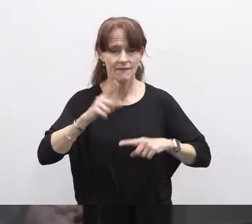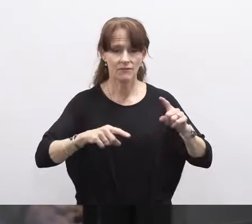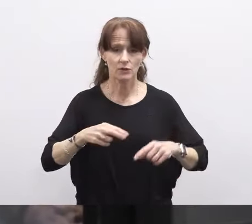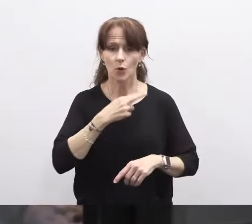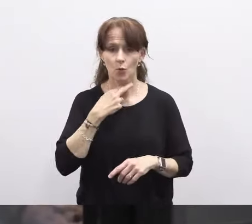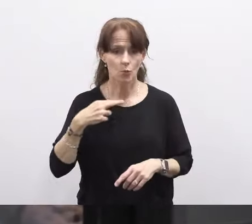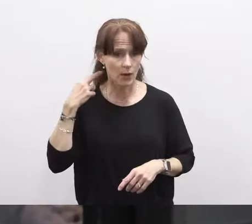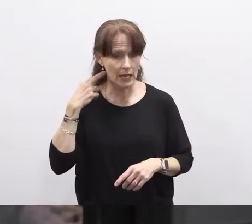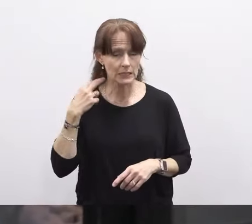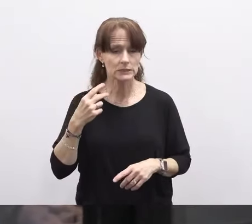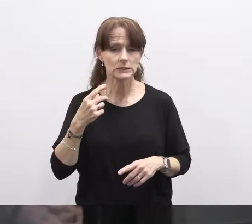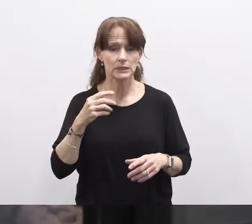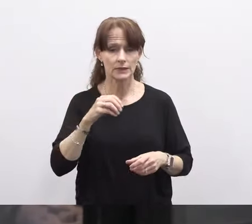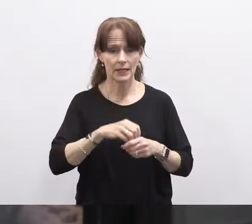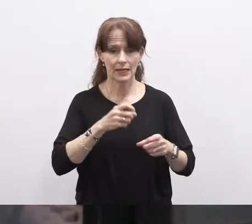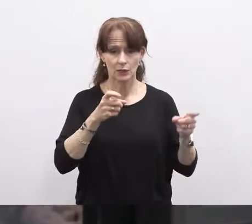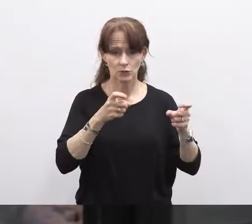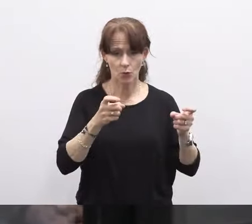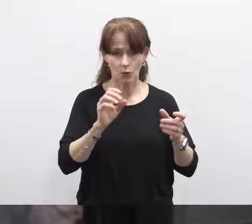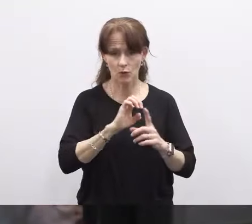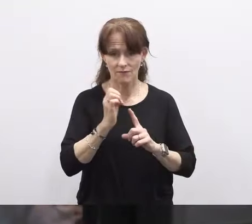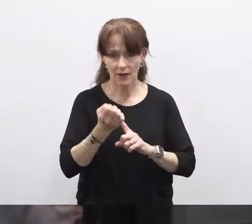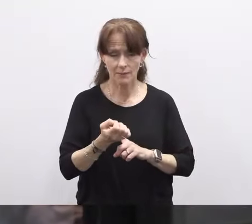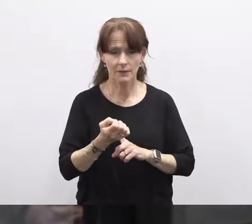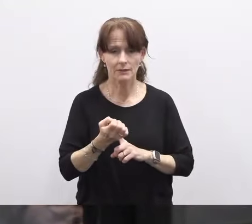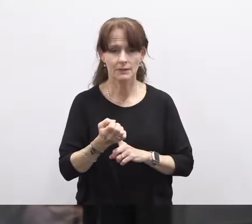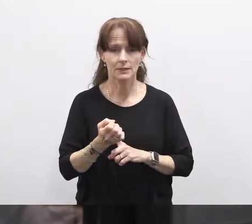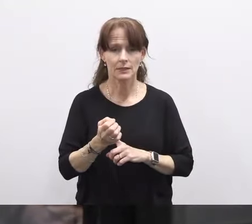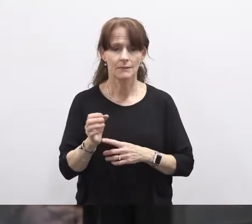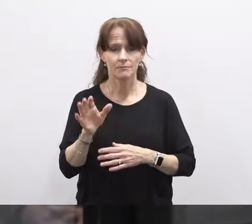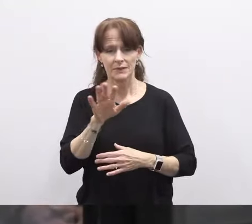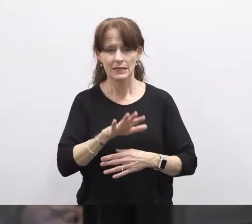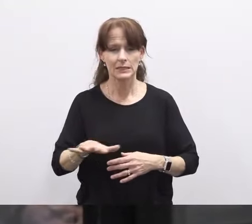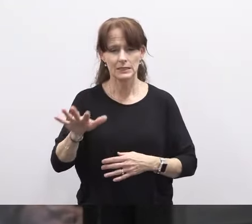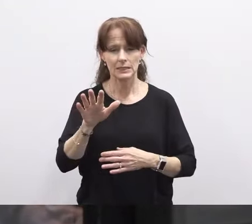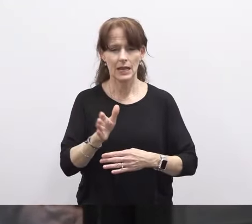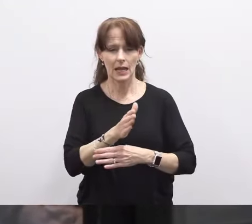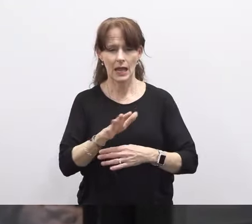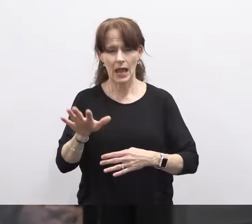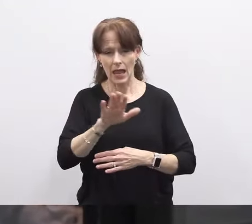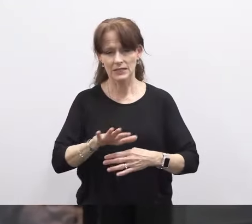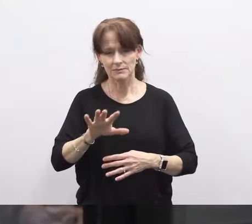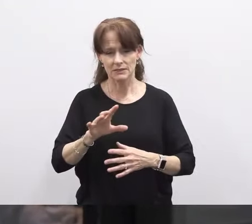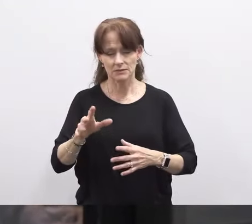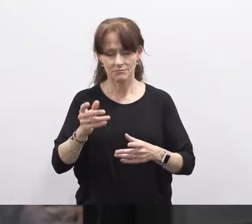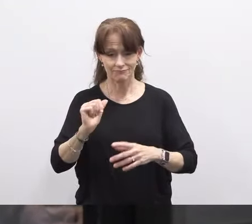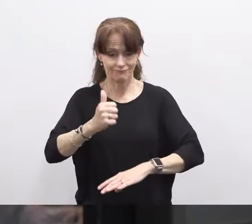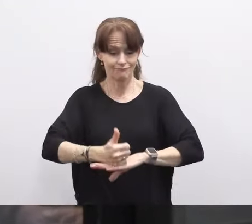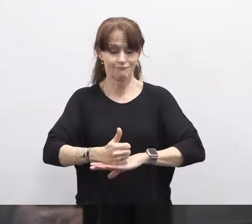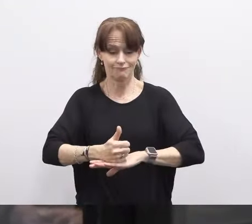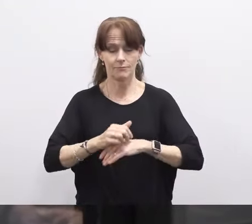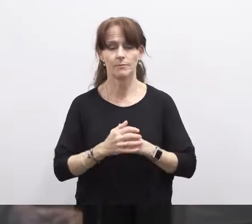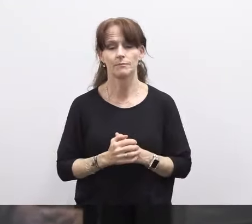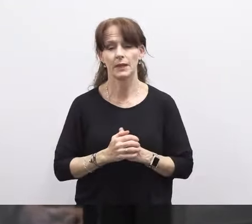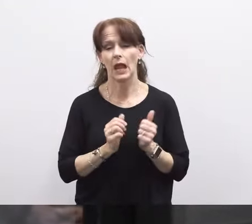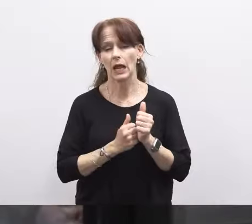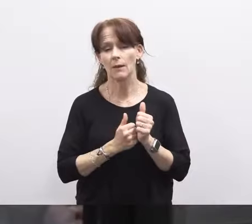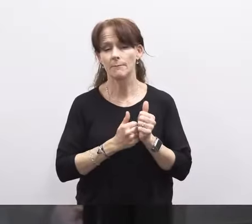the internal control environment and estimates in place. Test of compliance related to the various states,